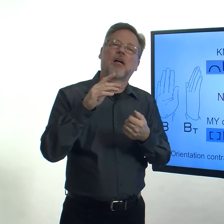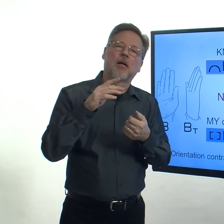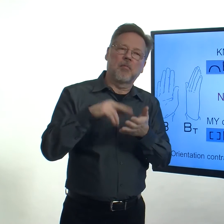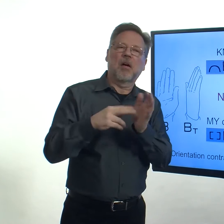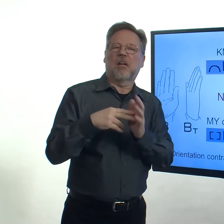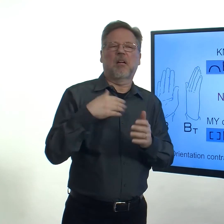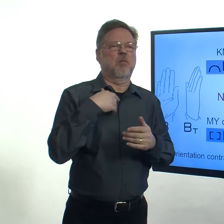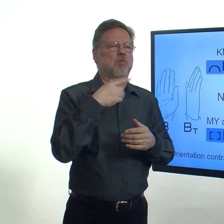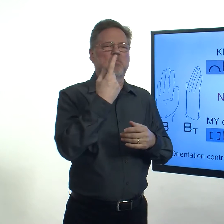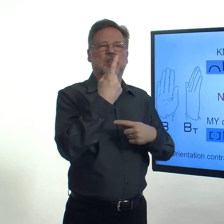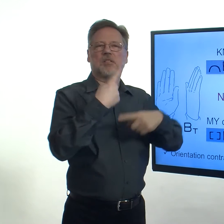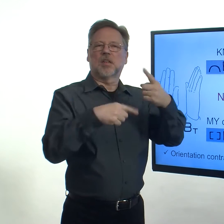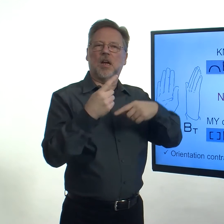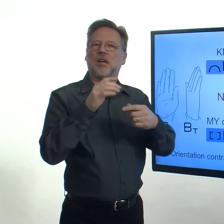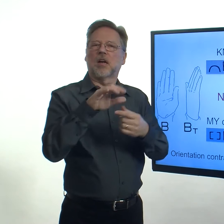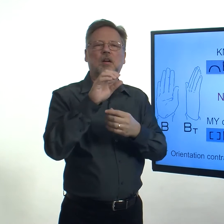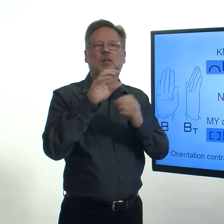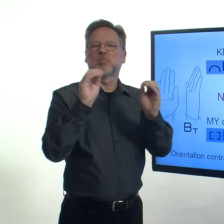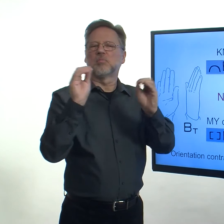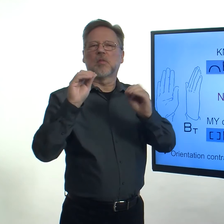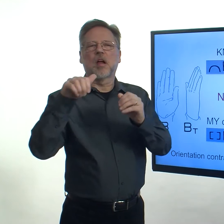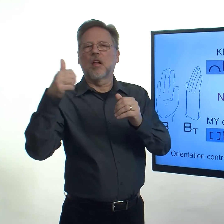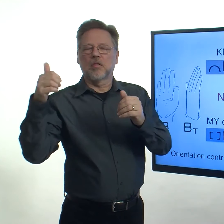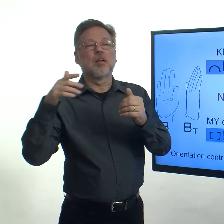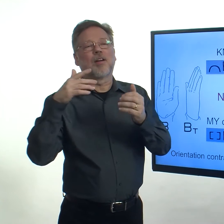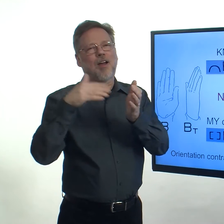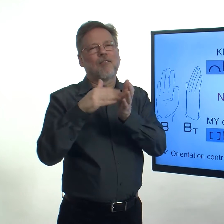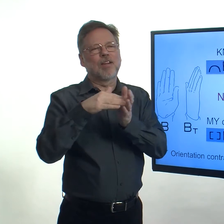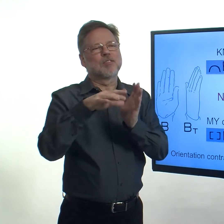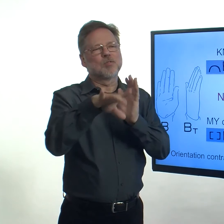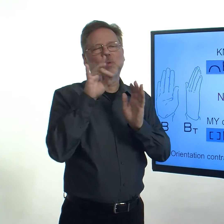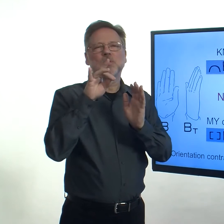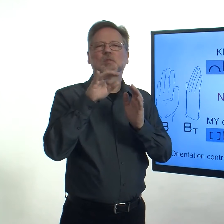that there’s only one sign like this, with no other minimally contrastive signs. In these